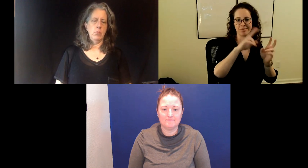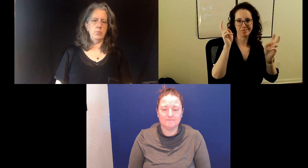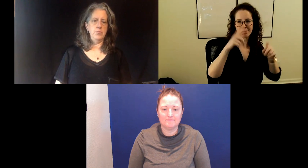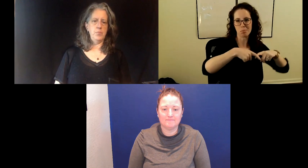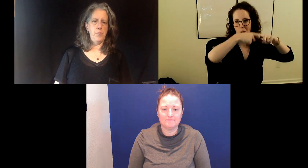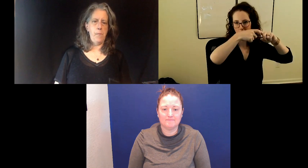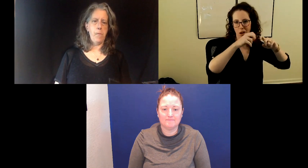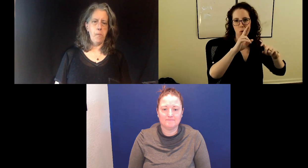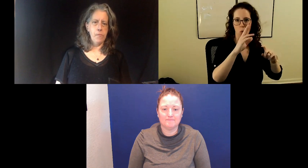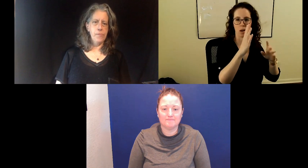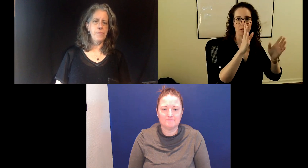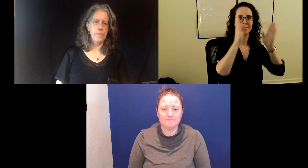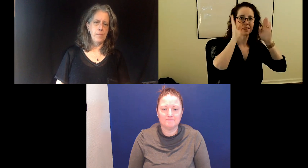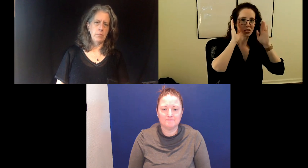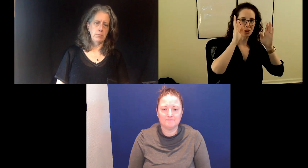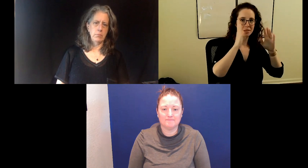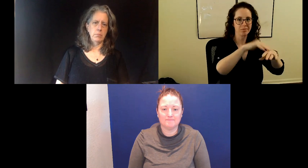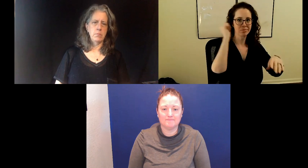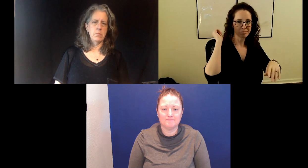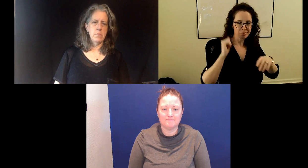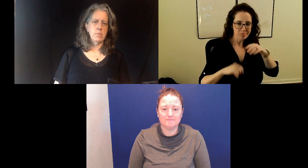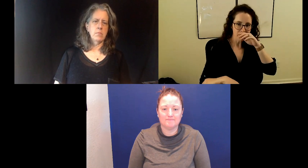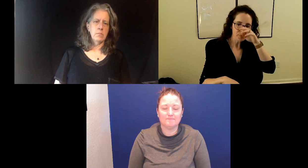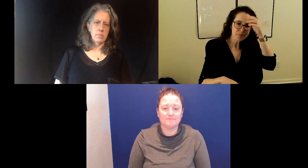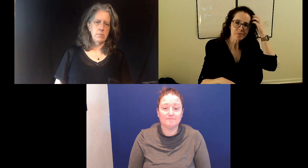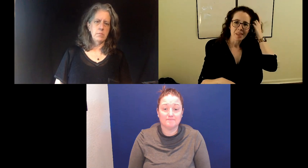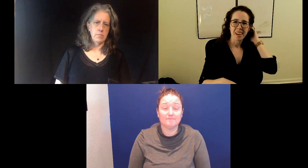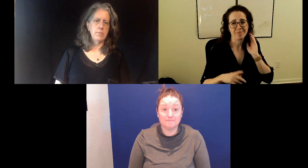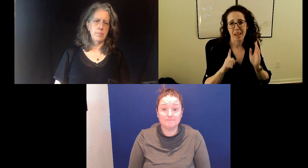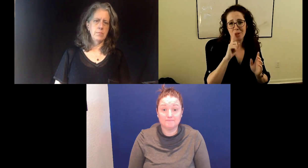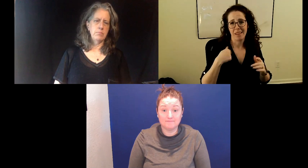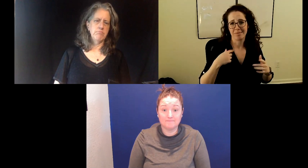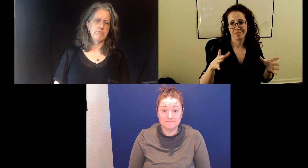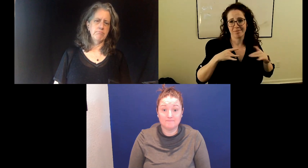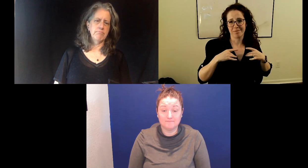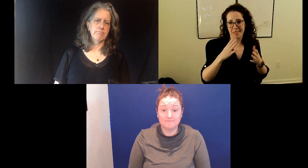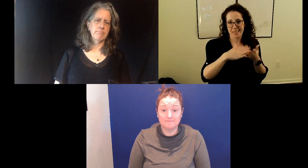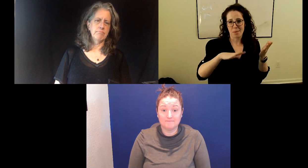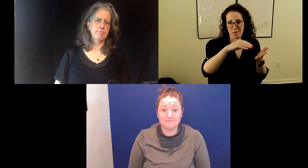projects that we're working in it's we can pause um and just kind of call their attention back and